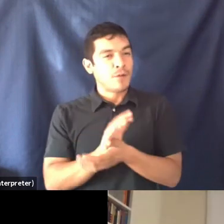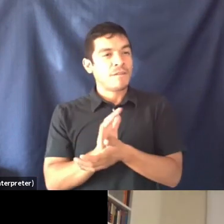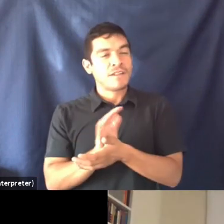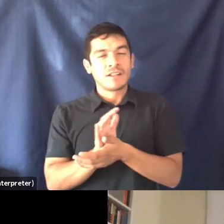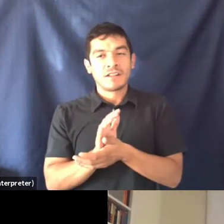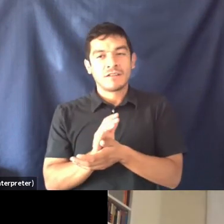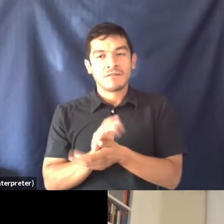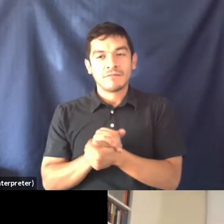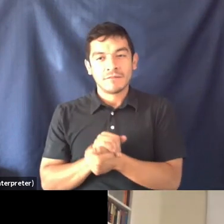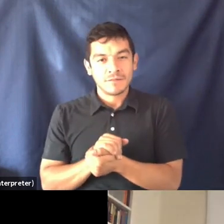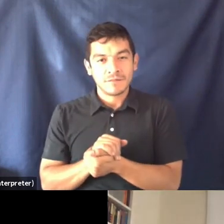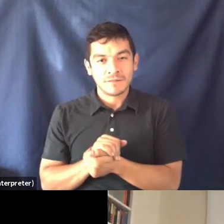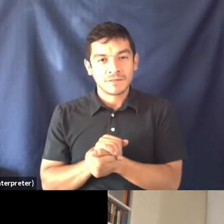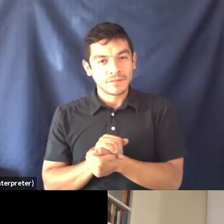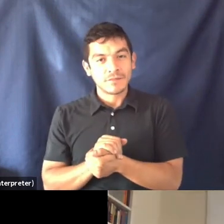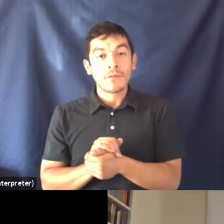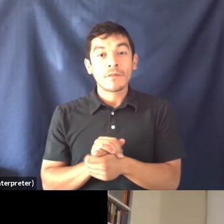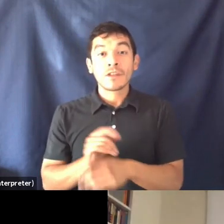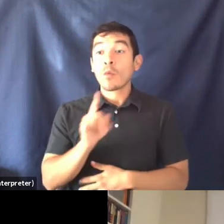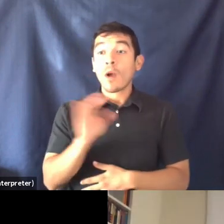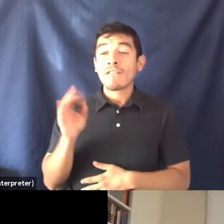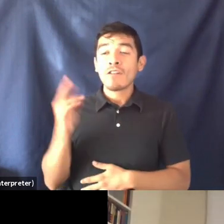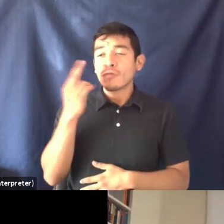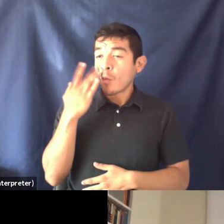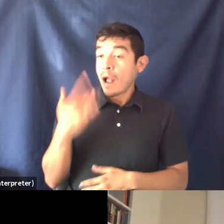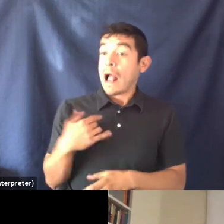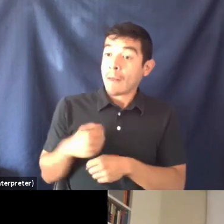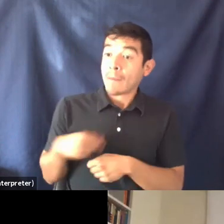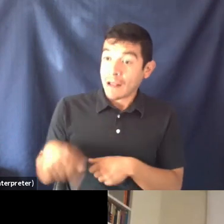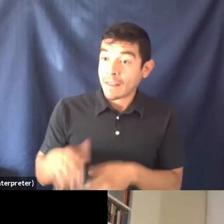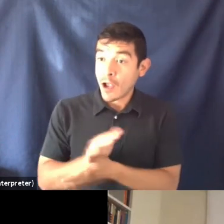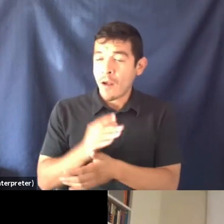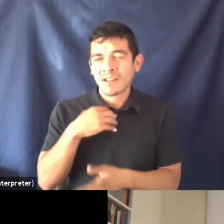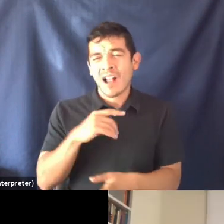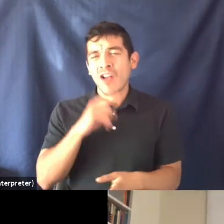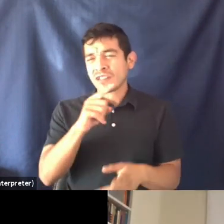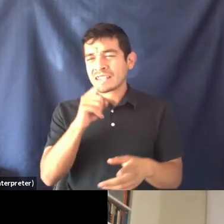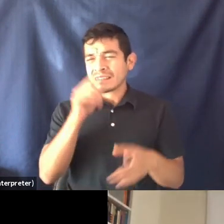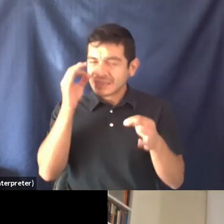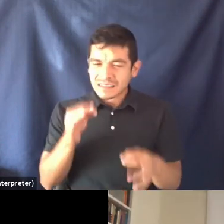I mean, like one of the impetuses of making this film I mean, I firmly believe in an animal rights